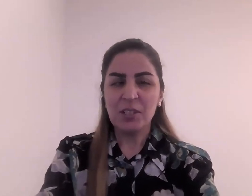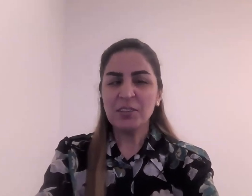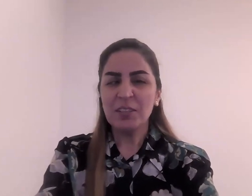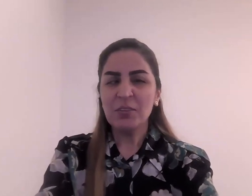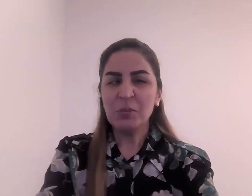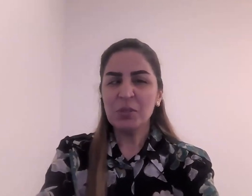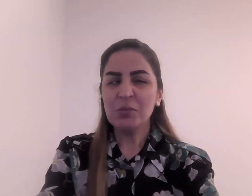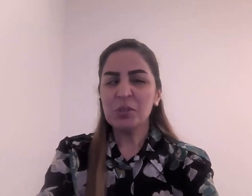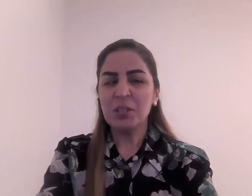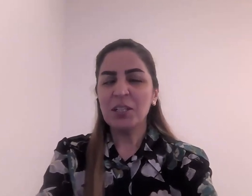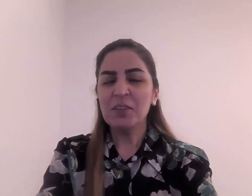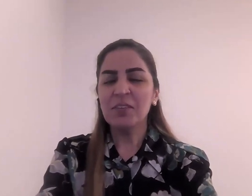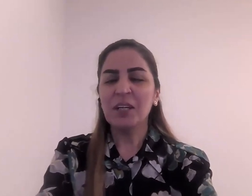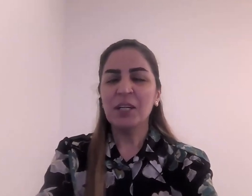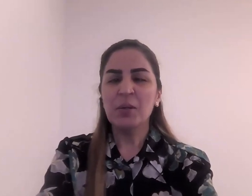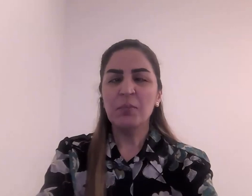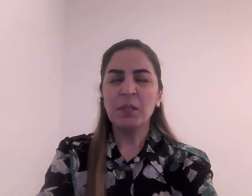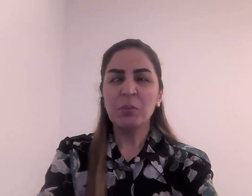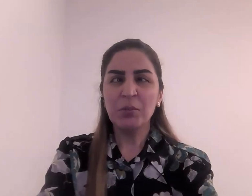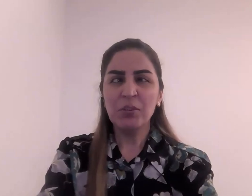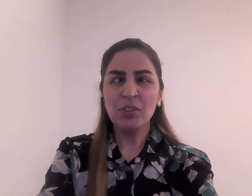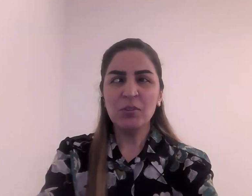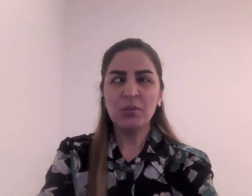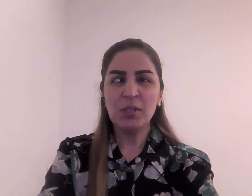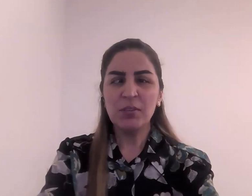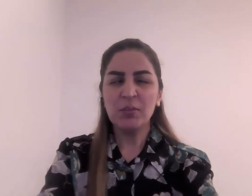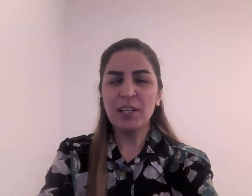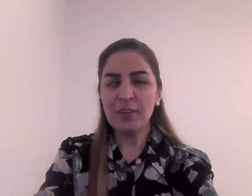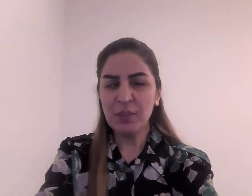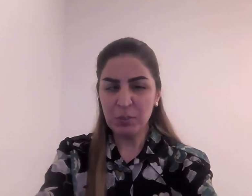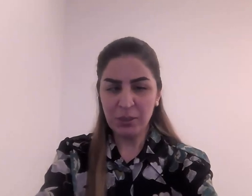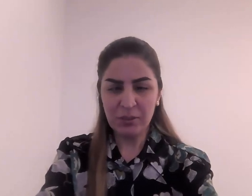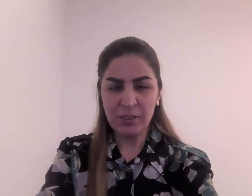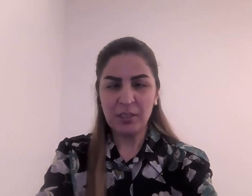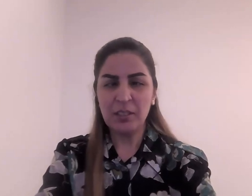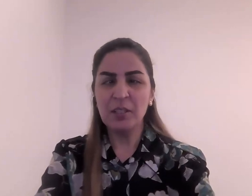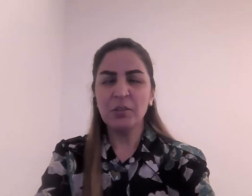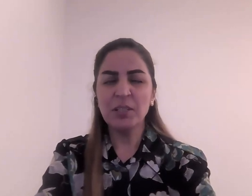joining us. My question to you is to tell us about the United Nations Convention on the Rights